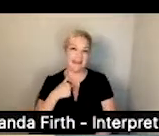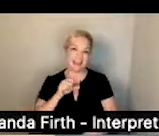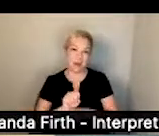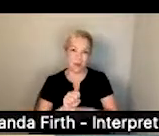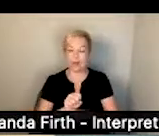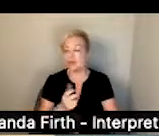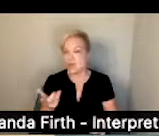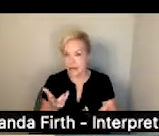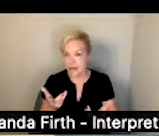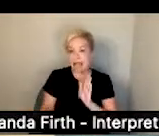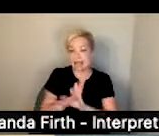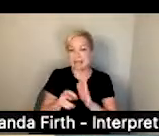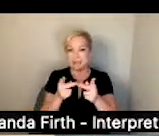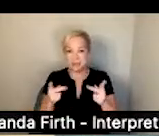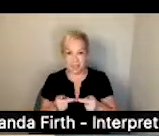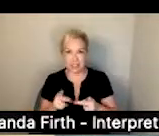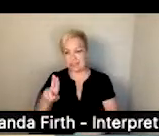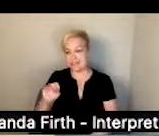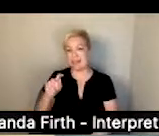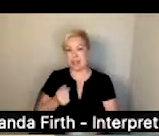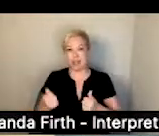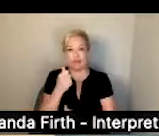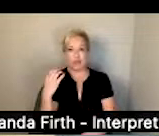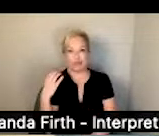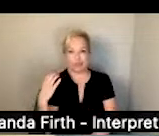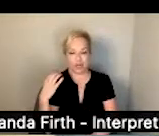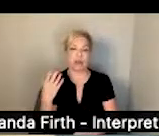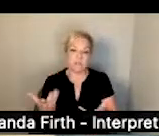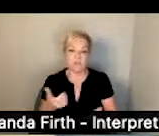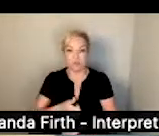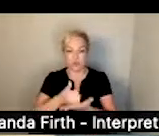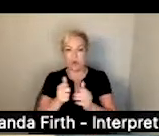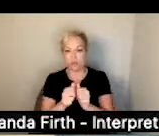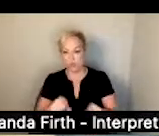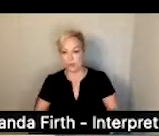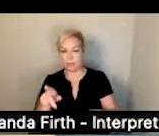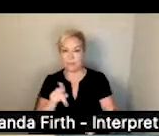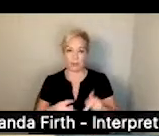position responsible for handling grievances and supporting other union members. And, so,